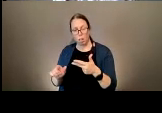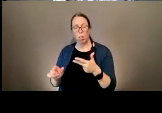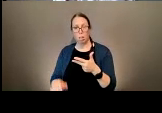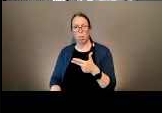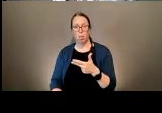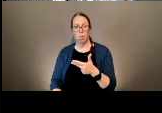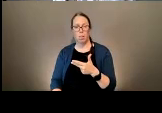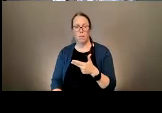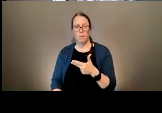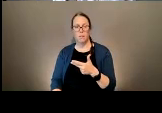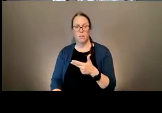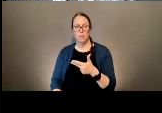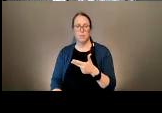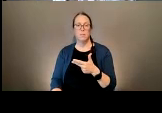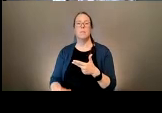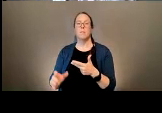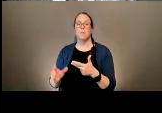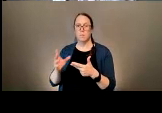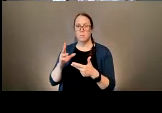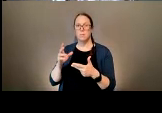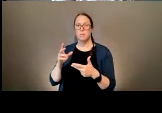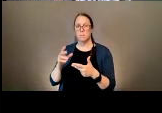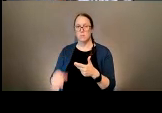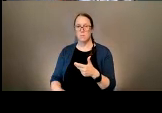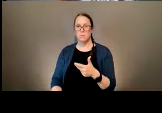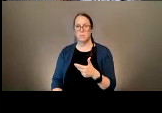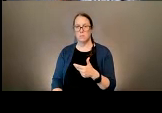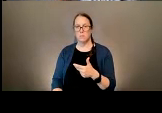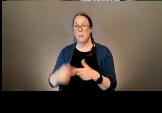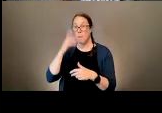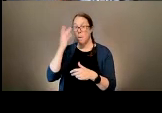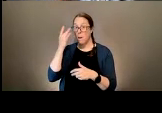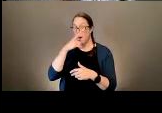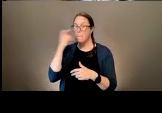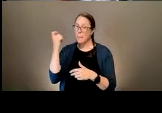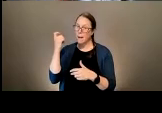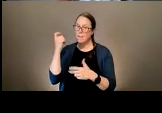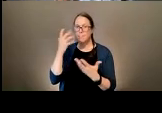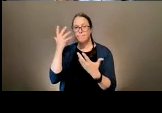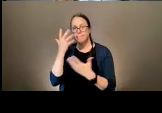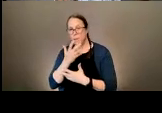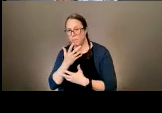of the most commonly used platforms because unfortunately just because a document,